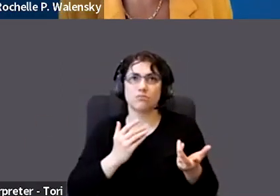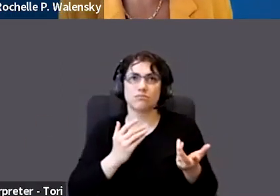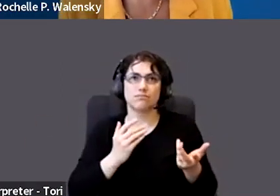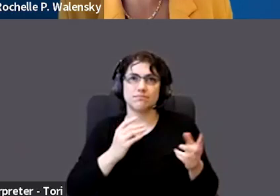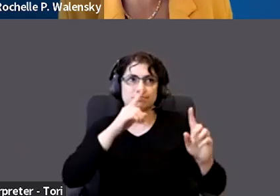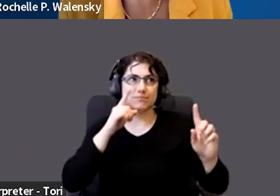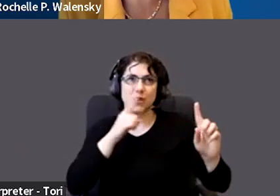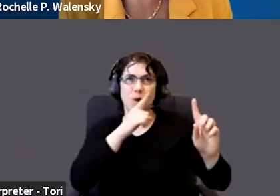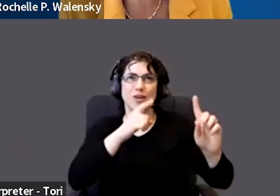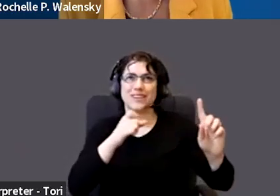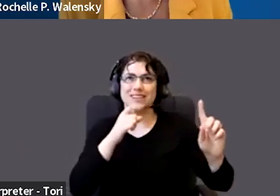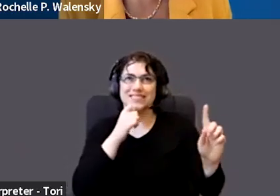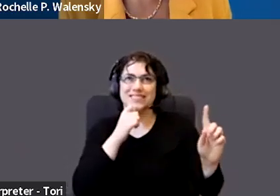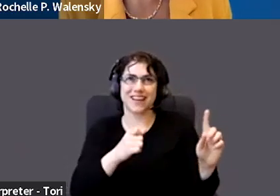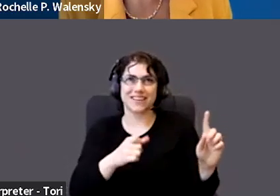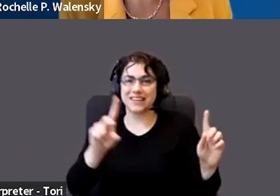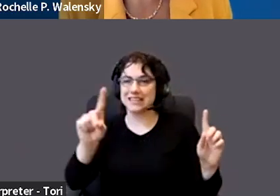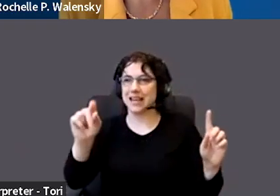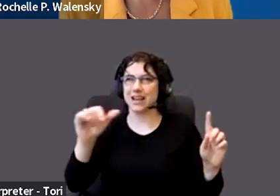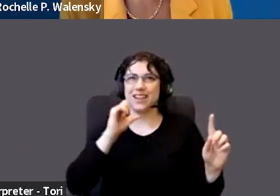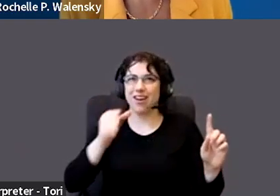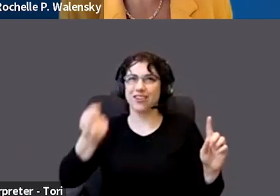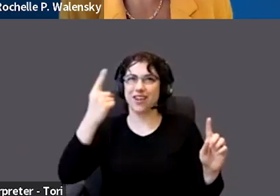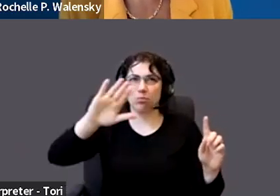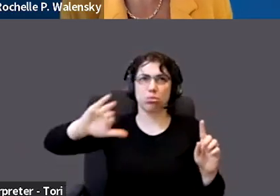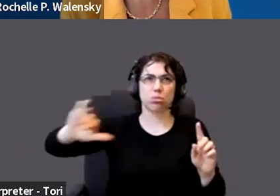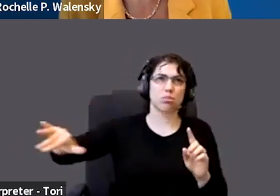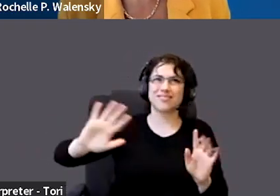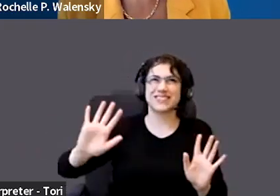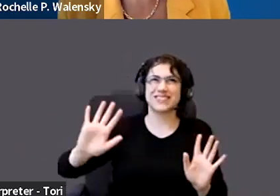The whole point is that we work together collecting the data